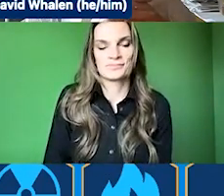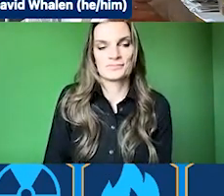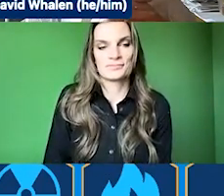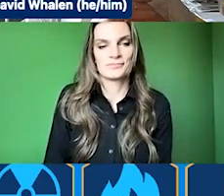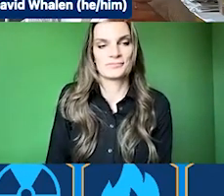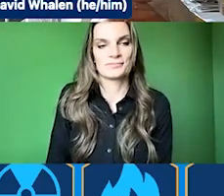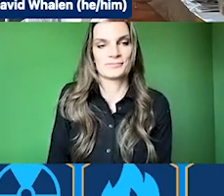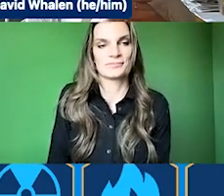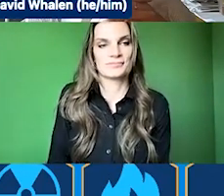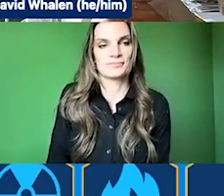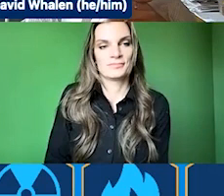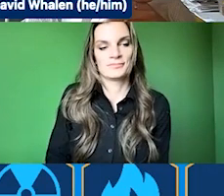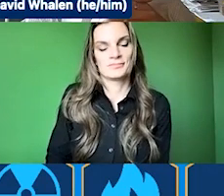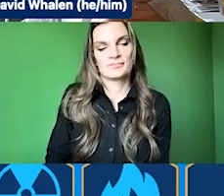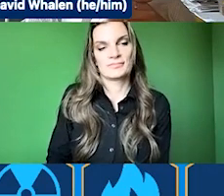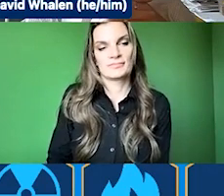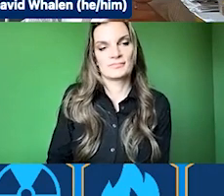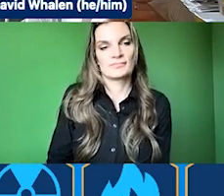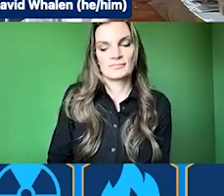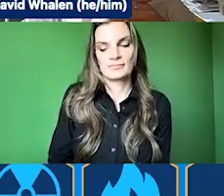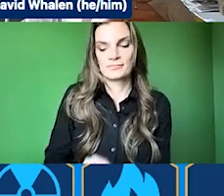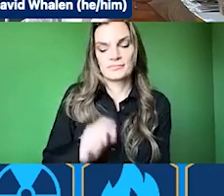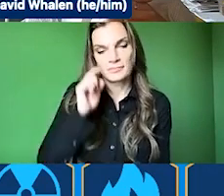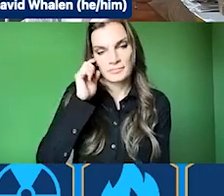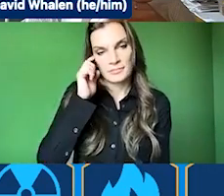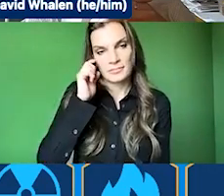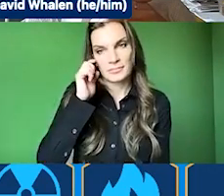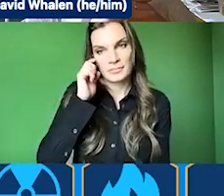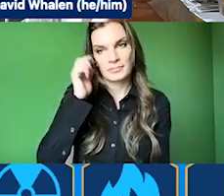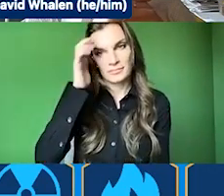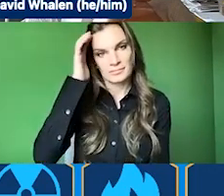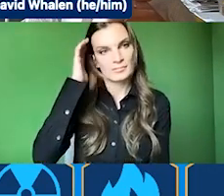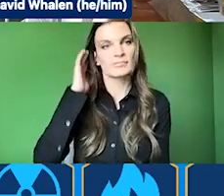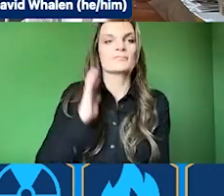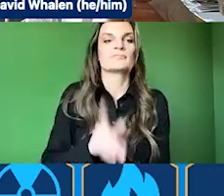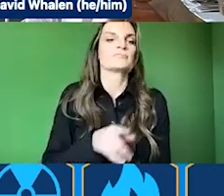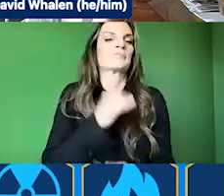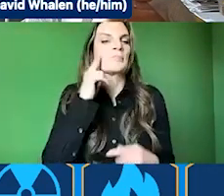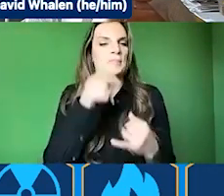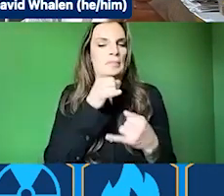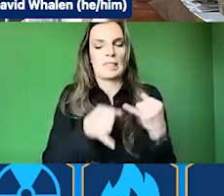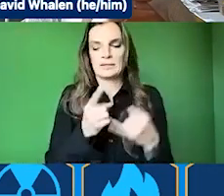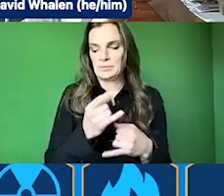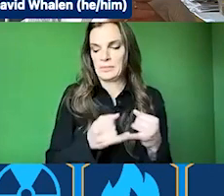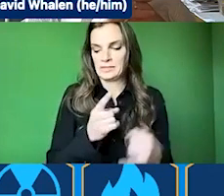And then I think this might be the last one. On an